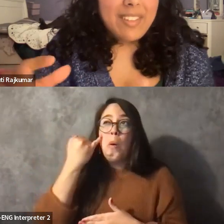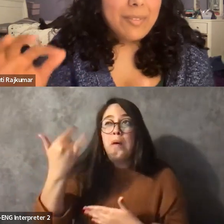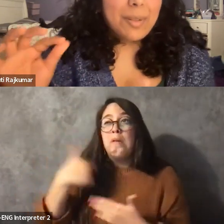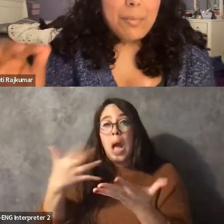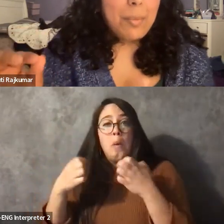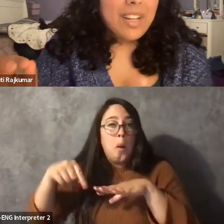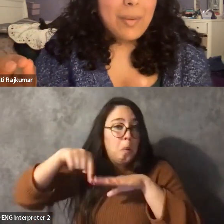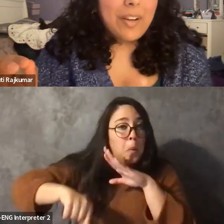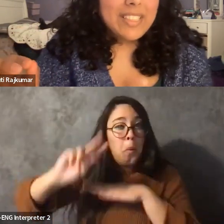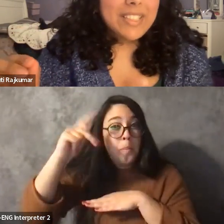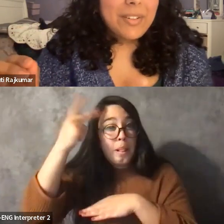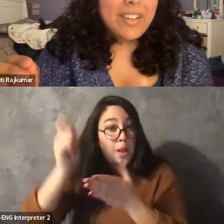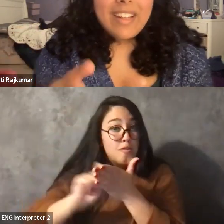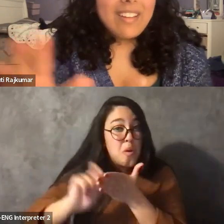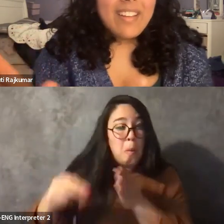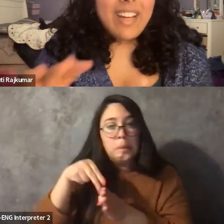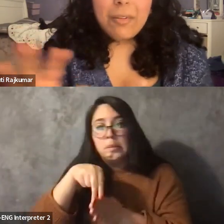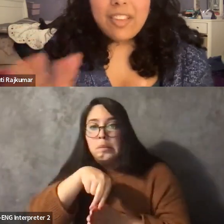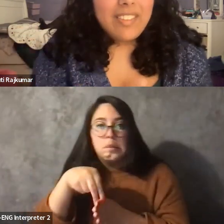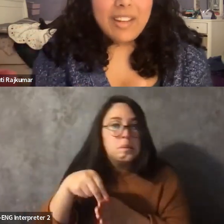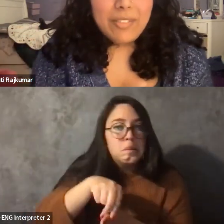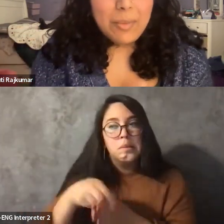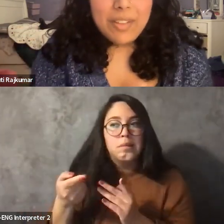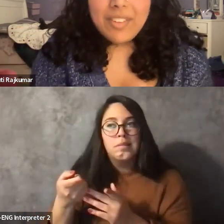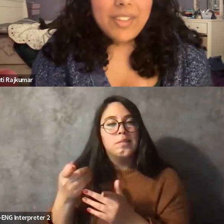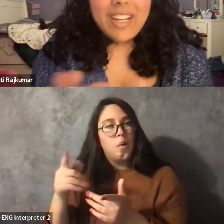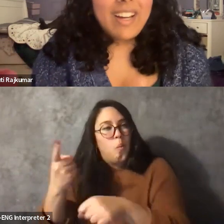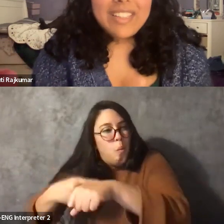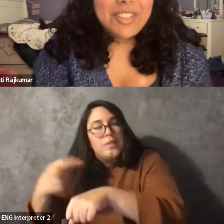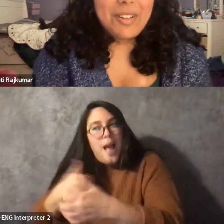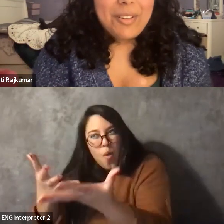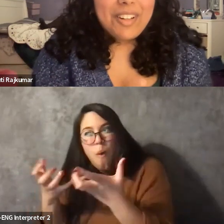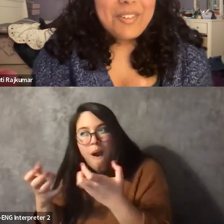I think for a moment I wanted to, and then I realized how heavy it was, and I was like, actually, no.